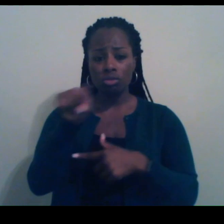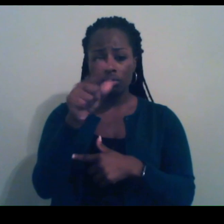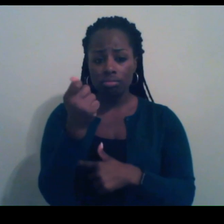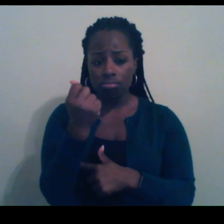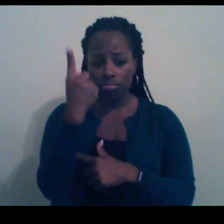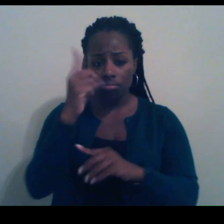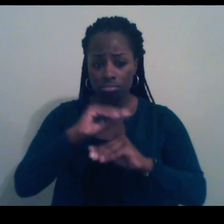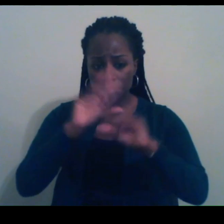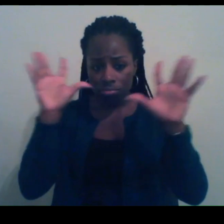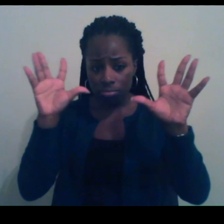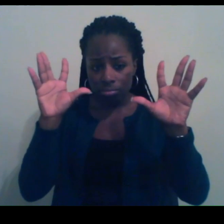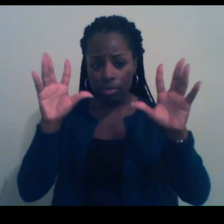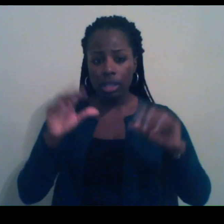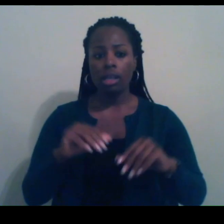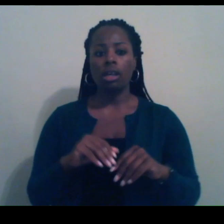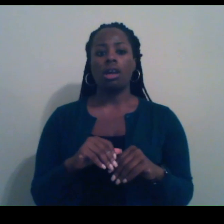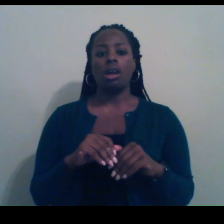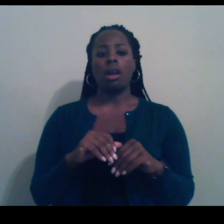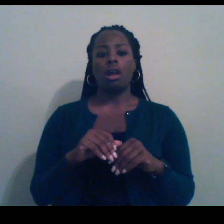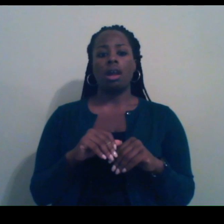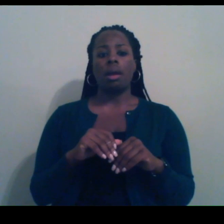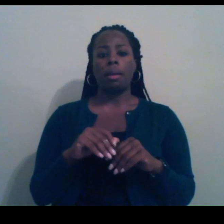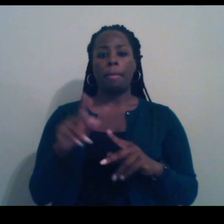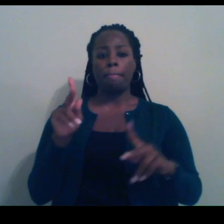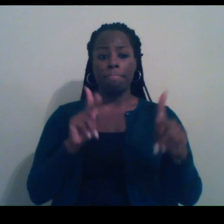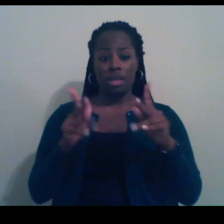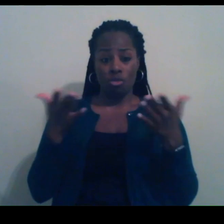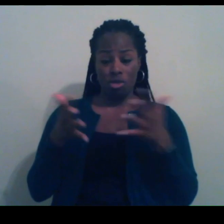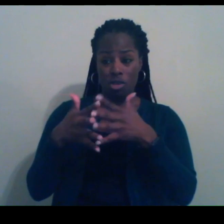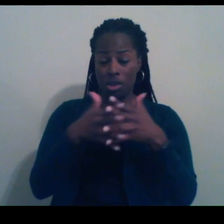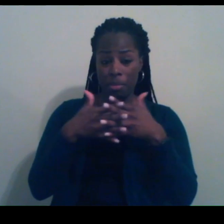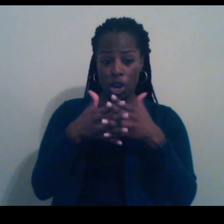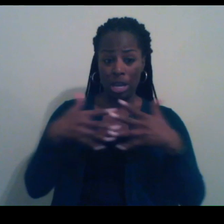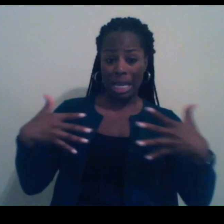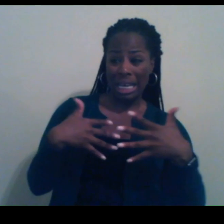coronavirus remains low according to all of the experts that we're working